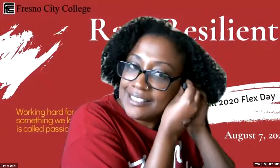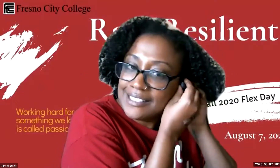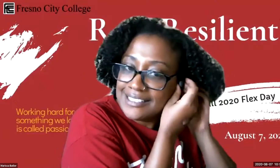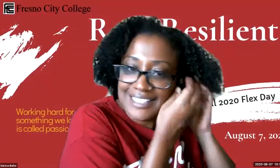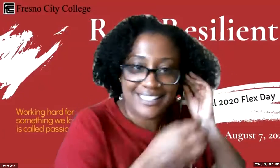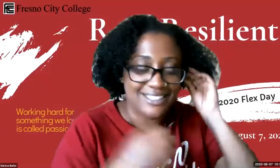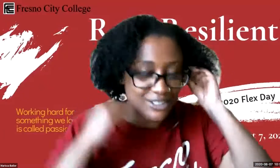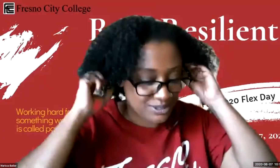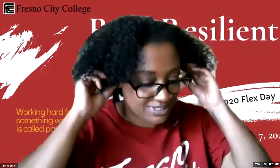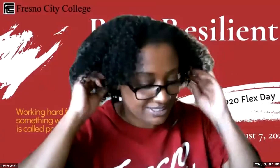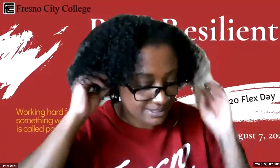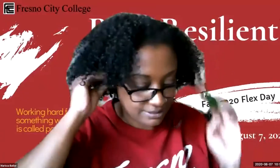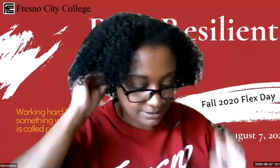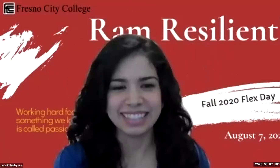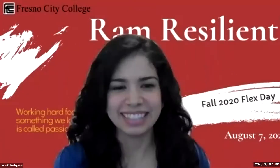Brianna Rivera: Library Linda Kobashigawa: Yeah, okay.